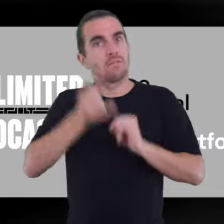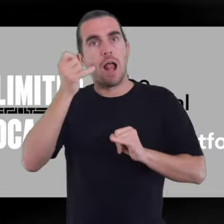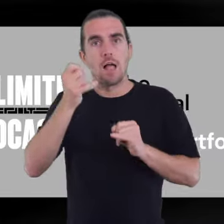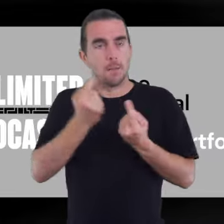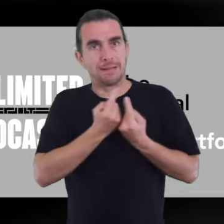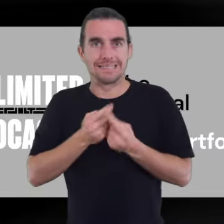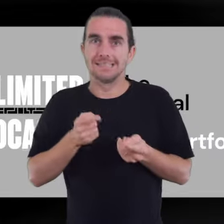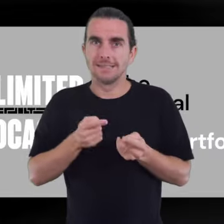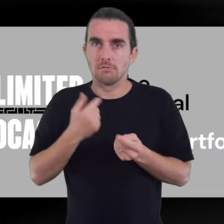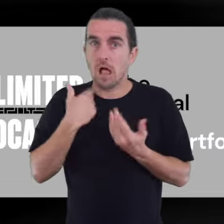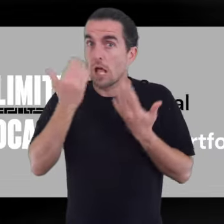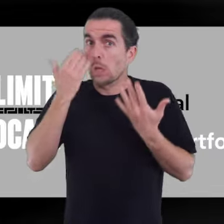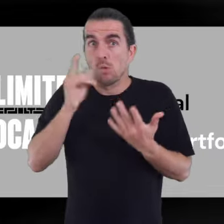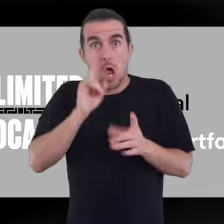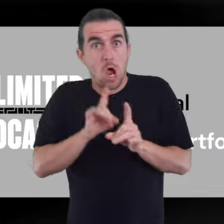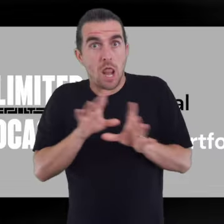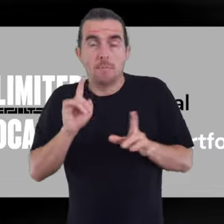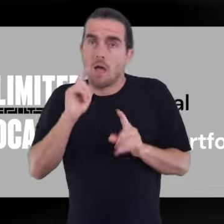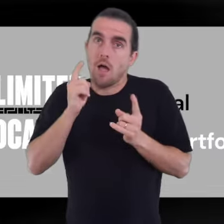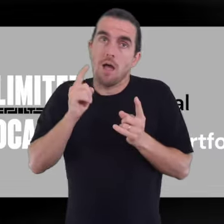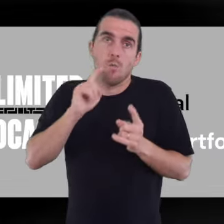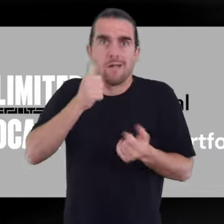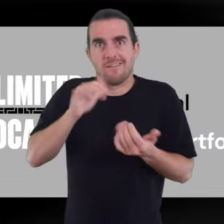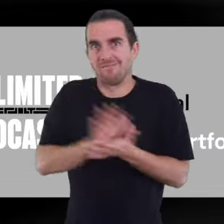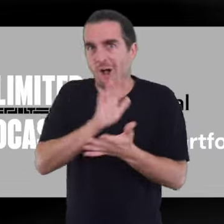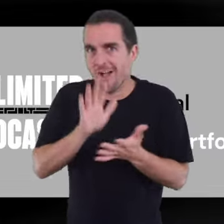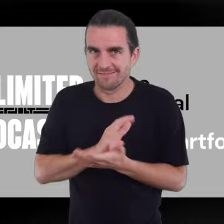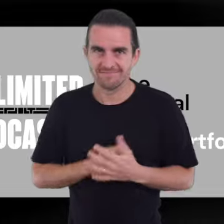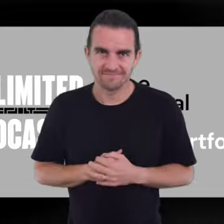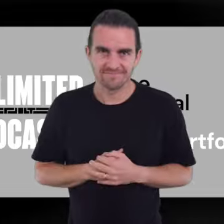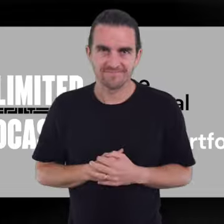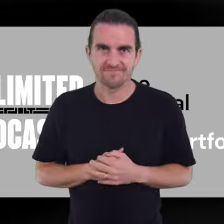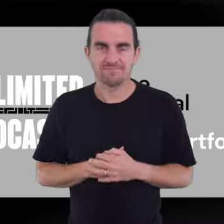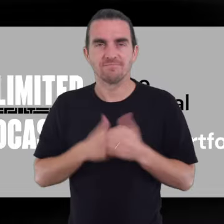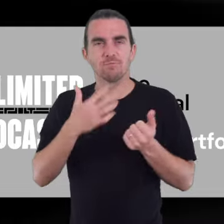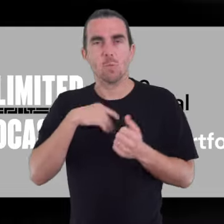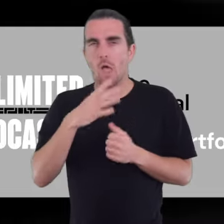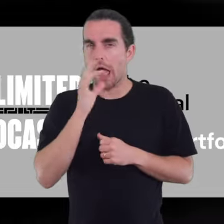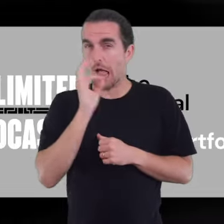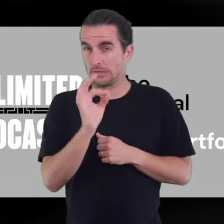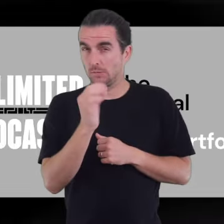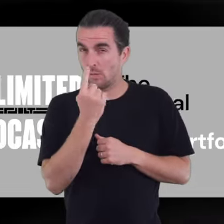into a final piece. I don't know what that will look like. That's kind of the fun. [Alistair] One thing I wanted to talk about was,